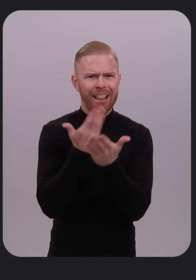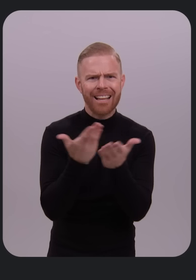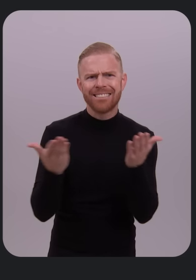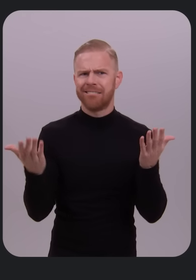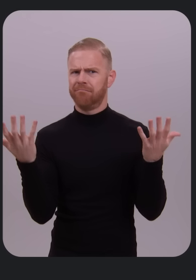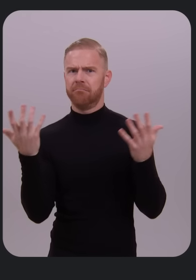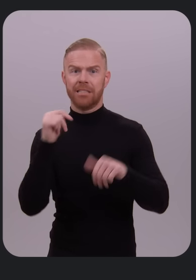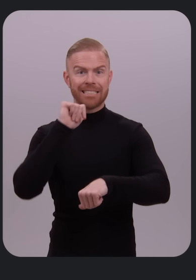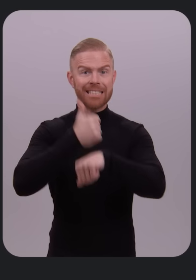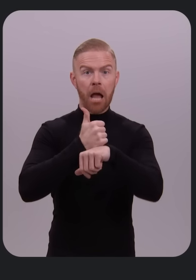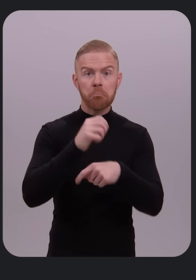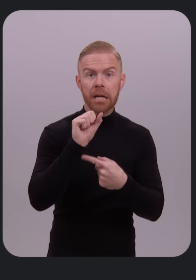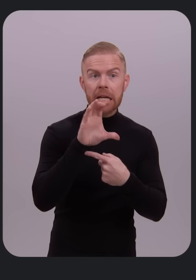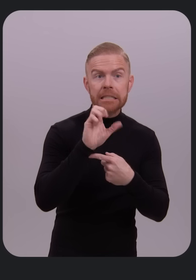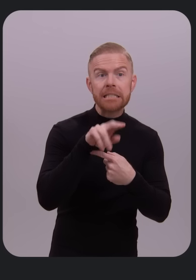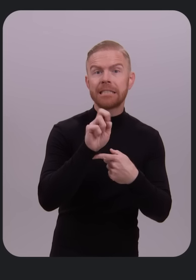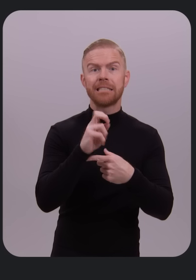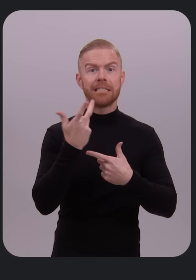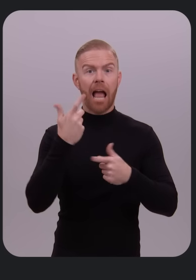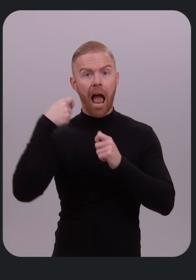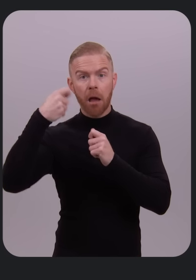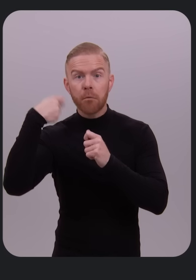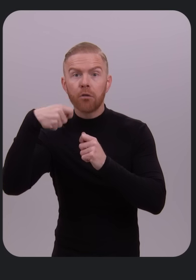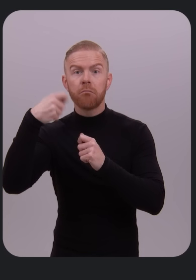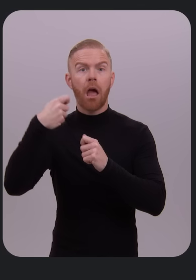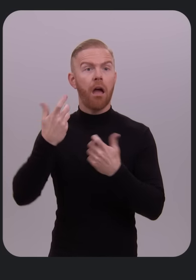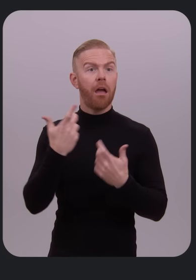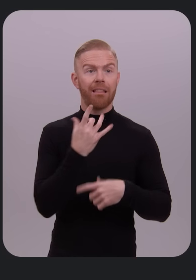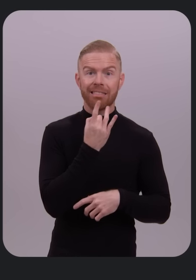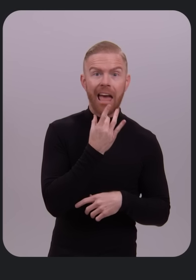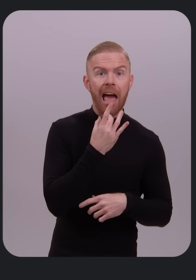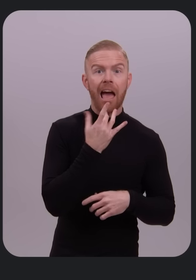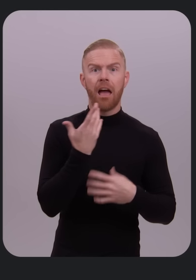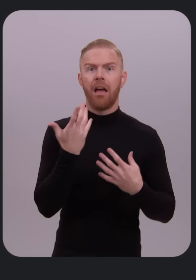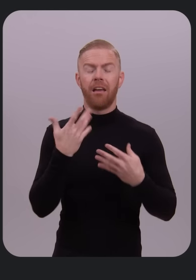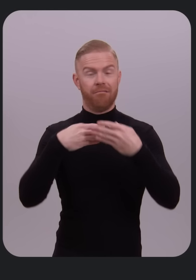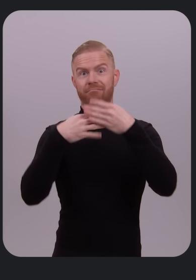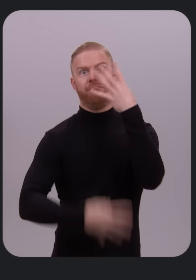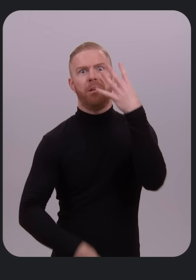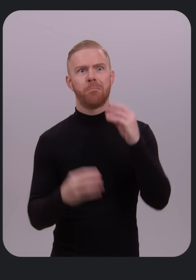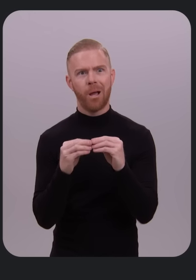setting up a scene, camera, lighting, and more.